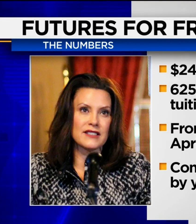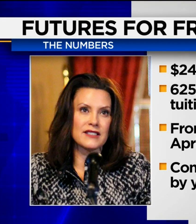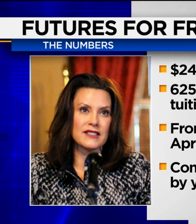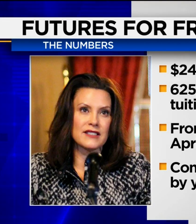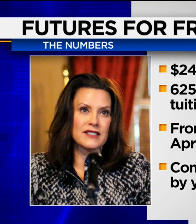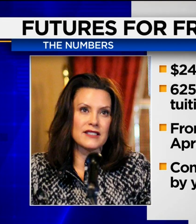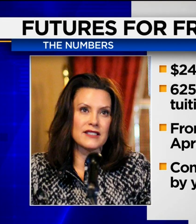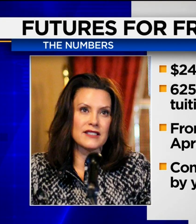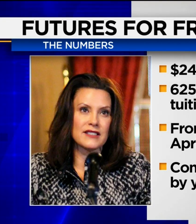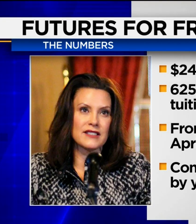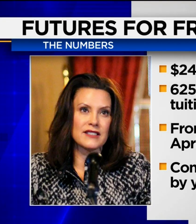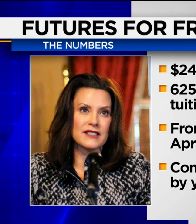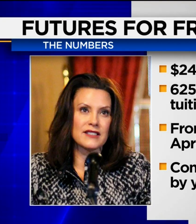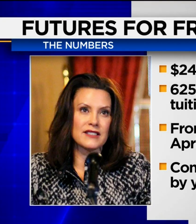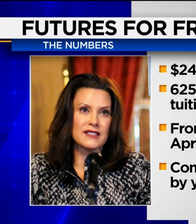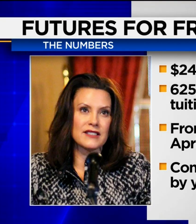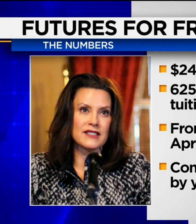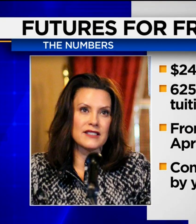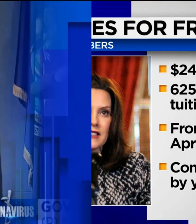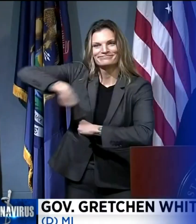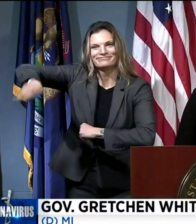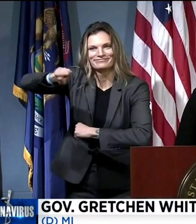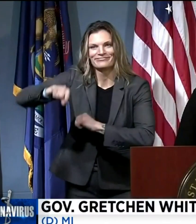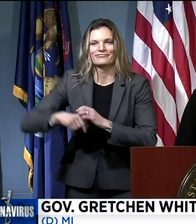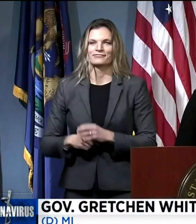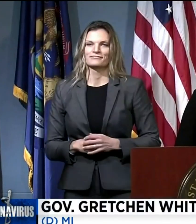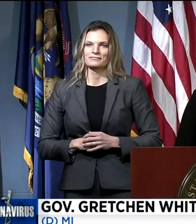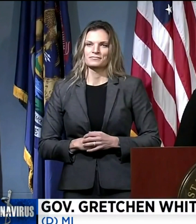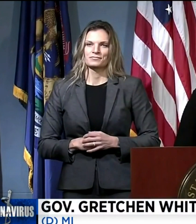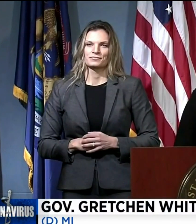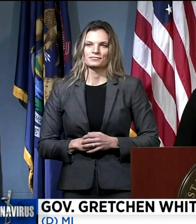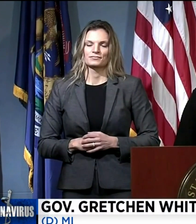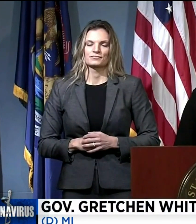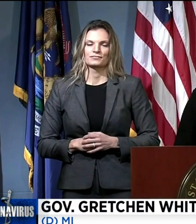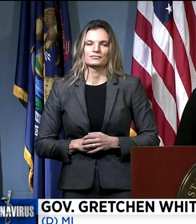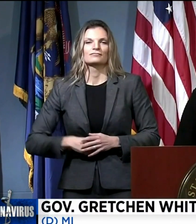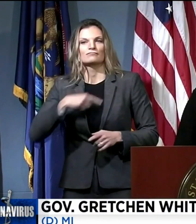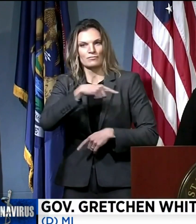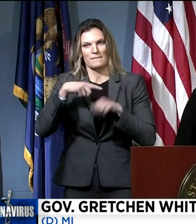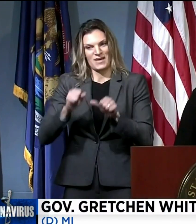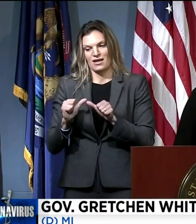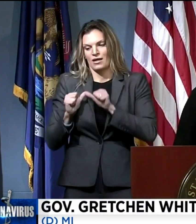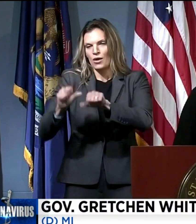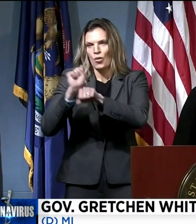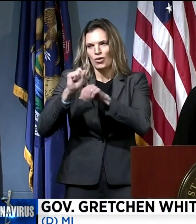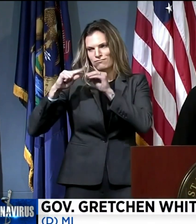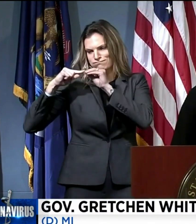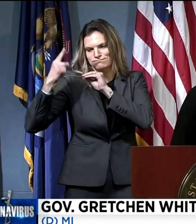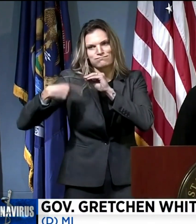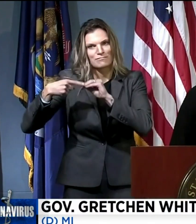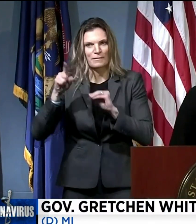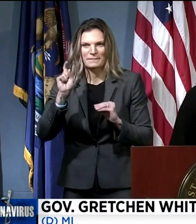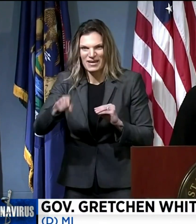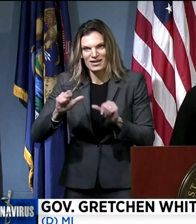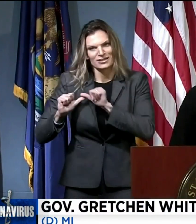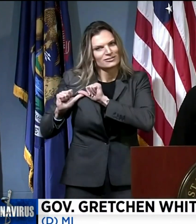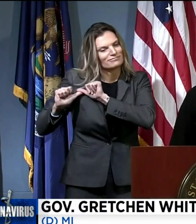BUT LET’S HEAR FROM THE GOVERNOR ABOUT WHAT SHE’S THINKING ABOUT. SHE SAYS IT’S MODELLED AFTER THE G.I. BILL. WE’VE GOT TO WORK AROUND